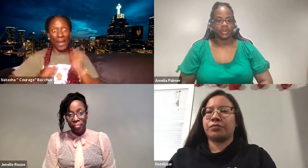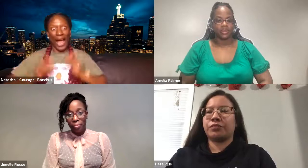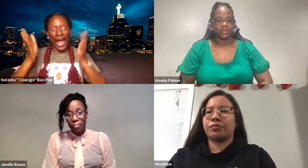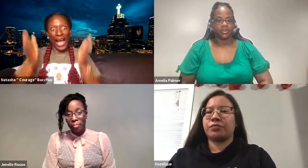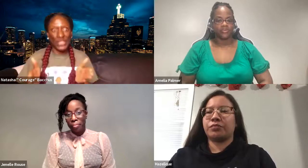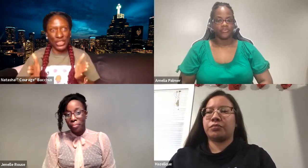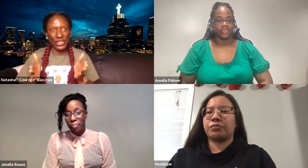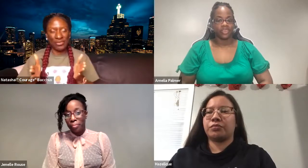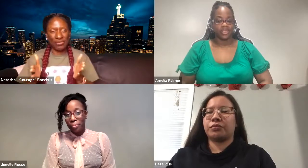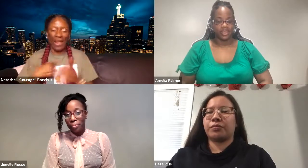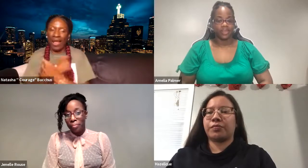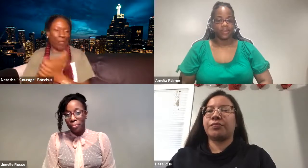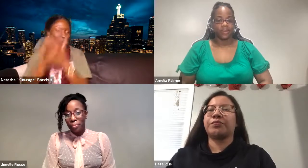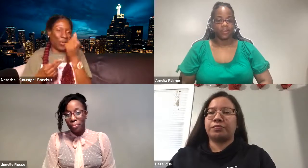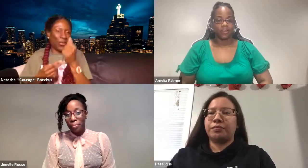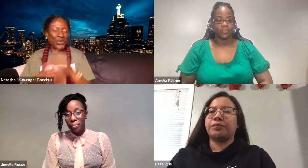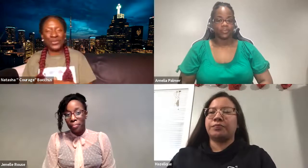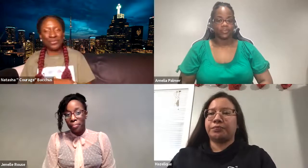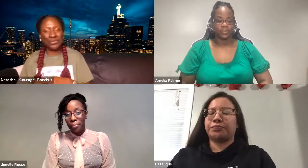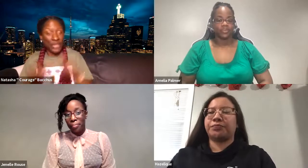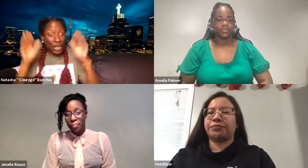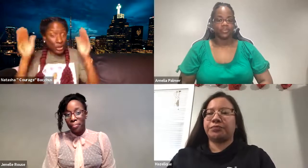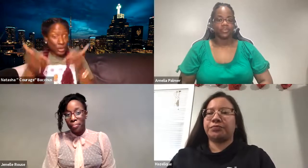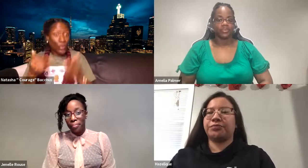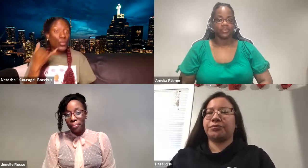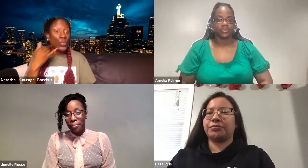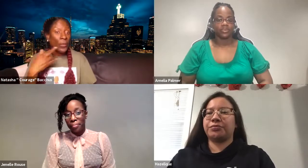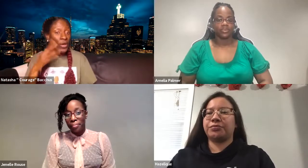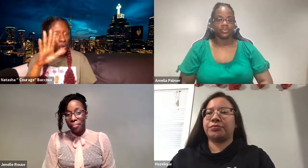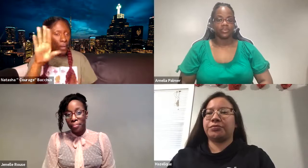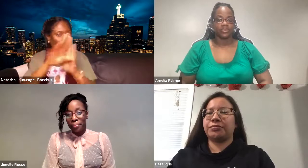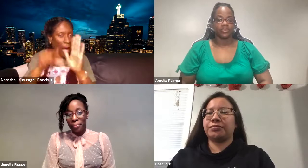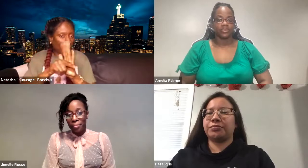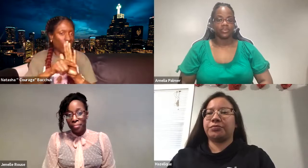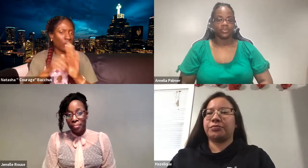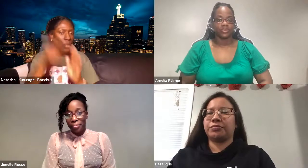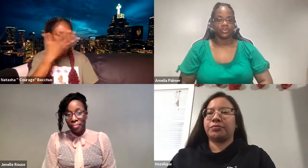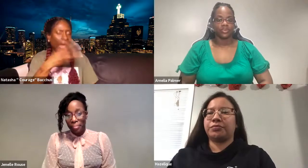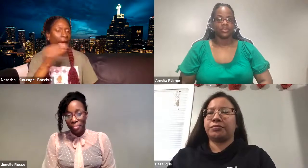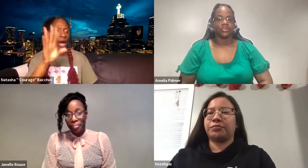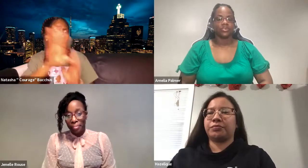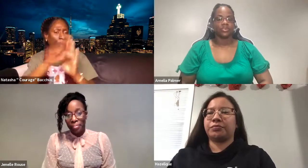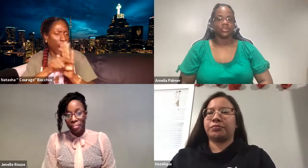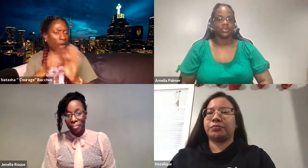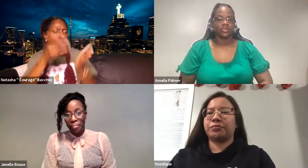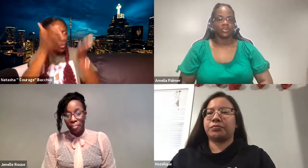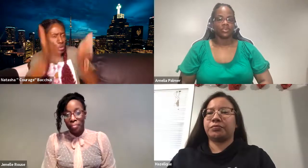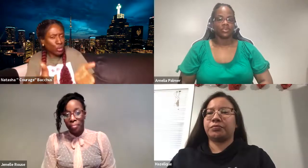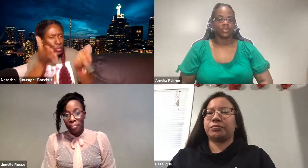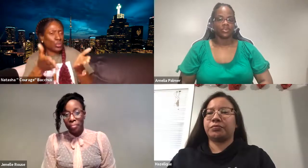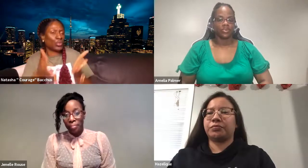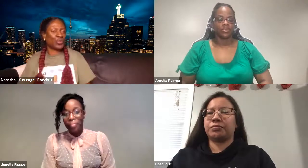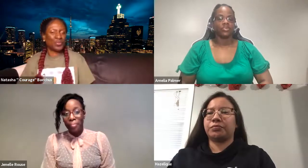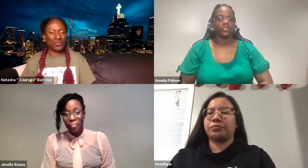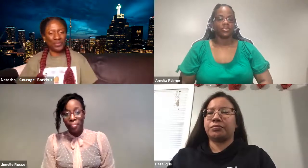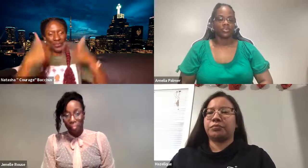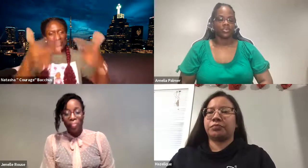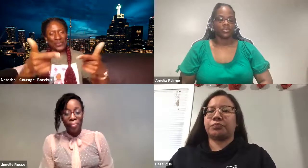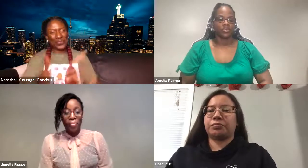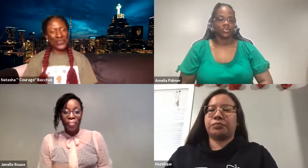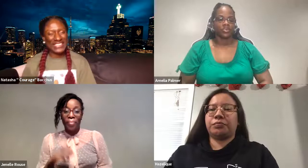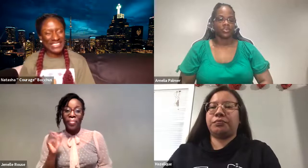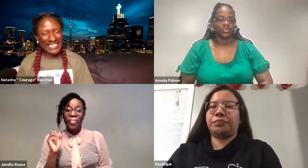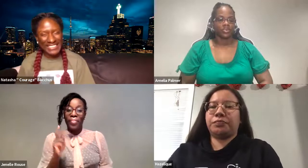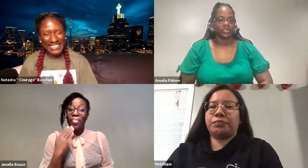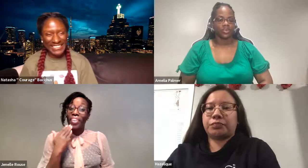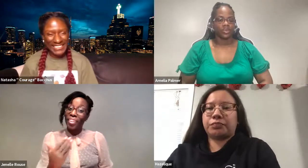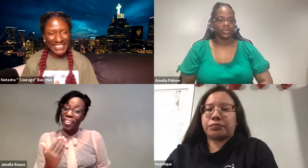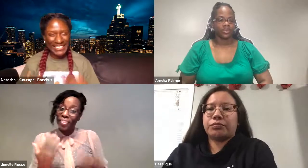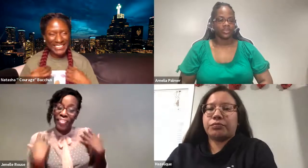i am a athlete and an actor as well and in the background you can see the image here of buildings